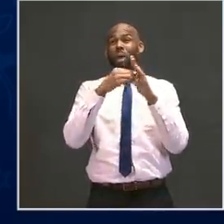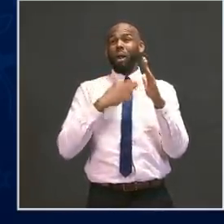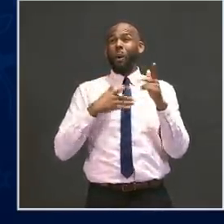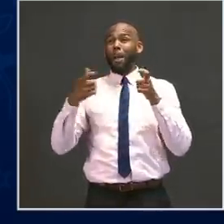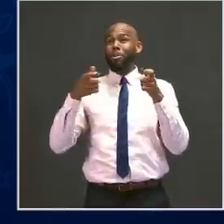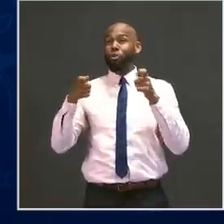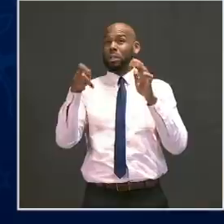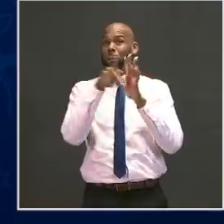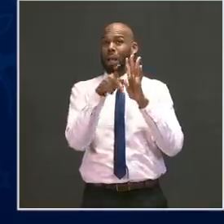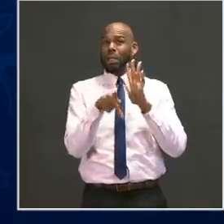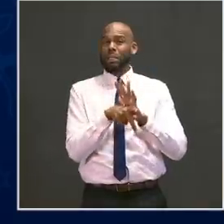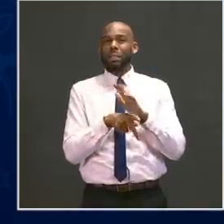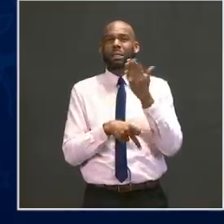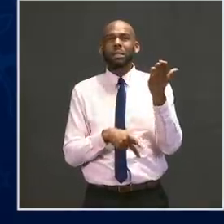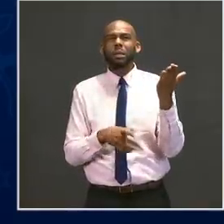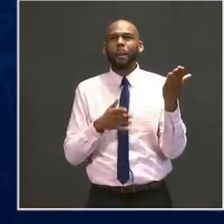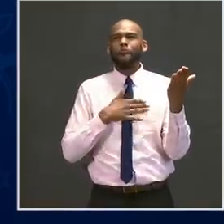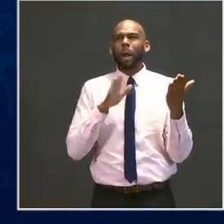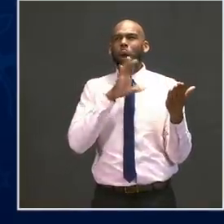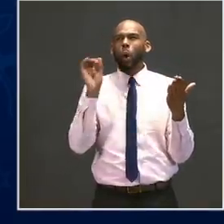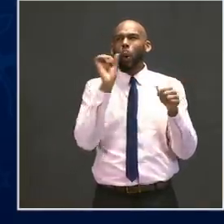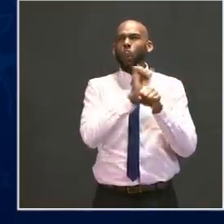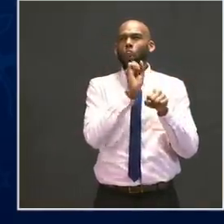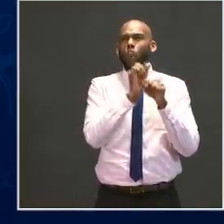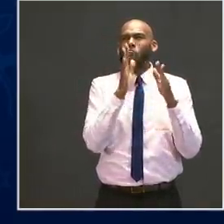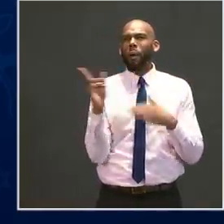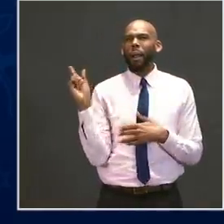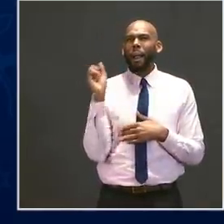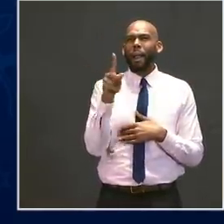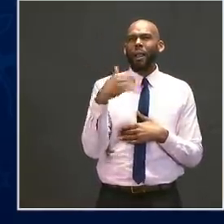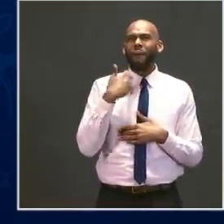The Press: And then, from a colleague, wondering if there's any update on the President's order